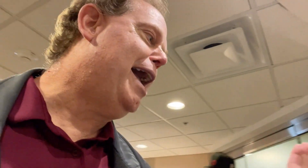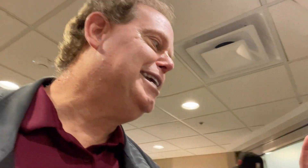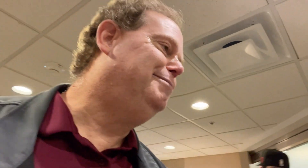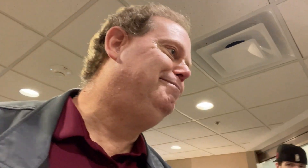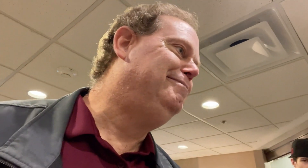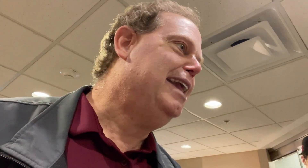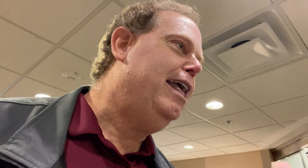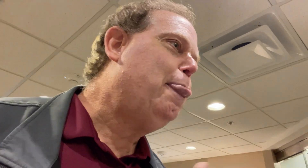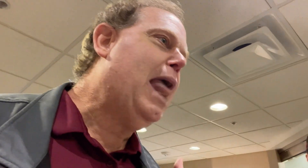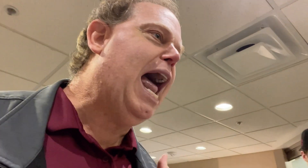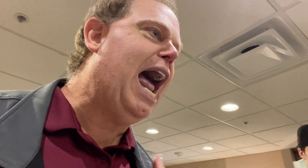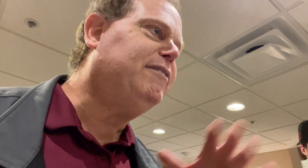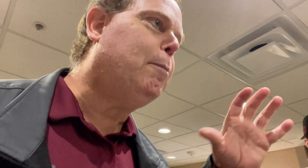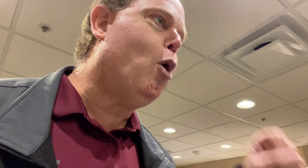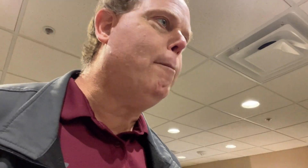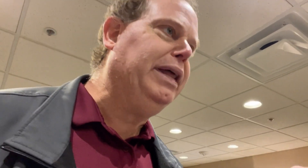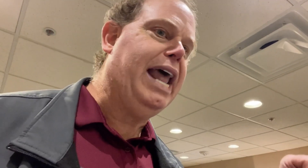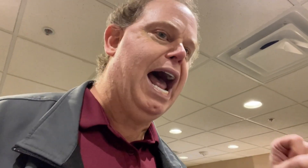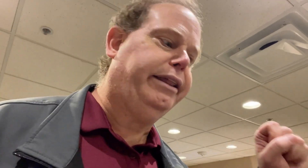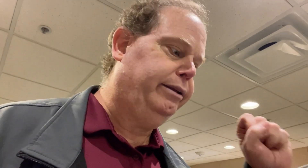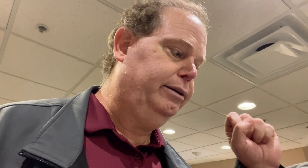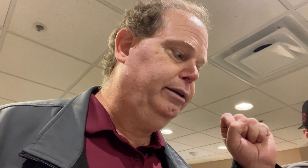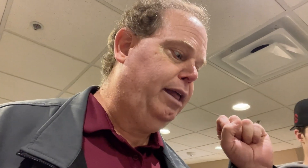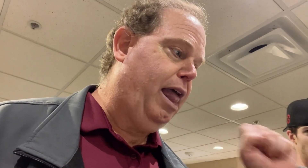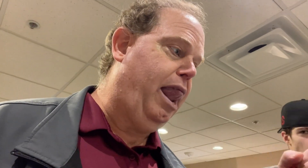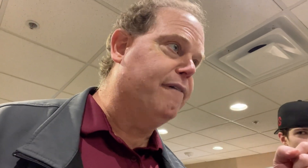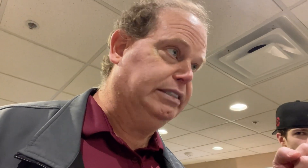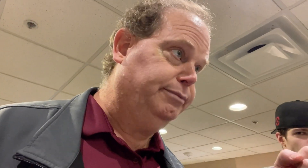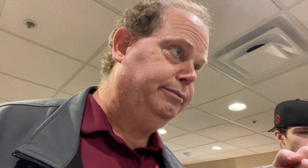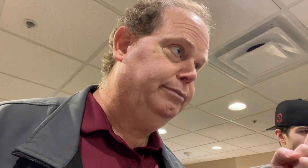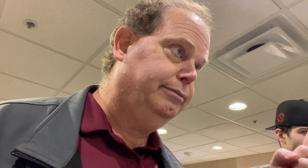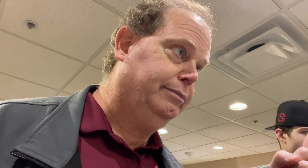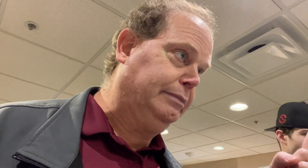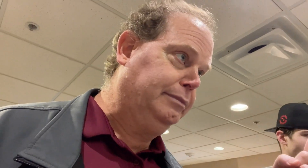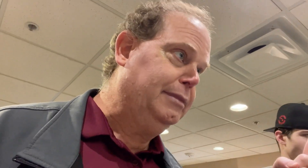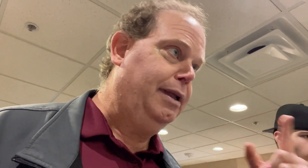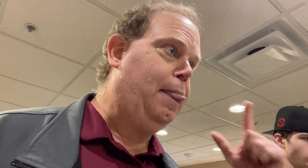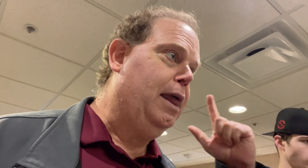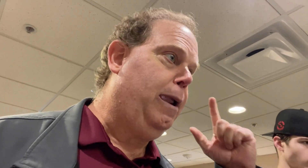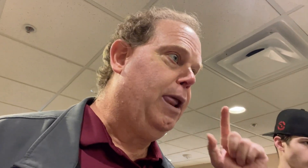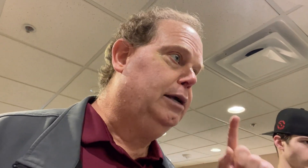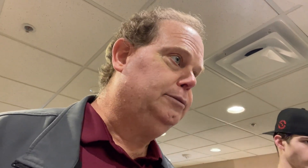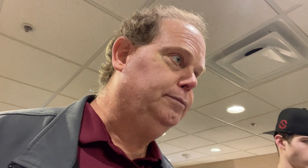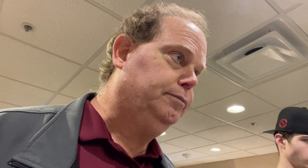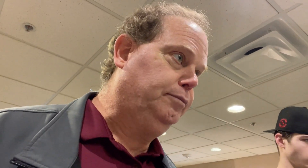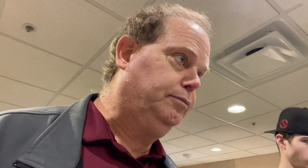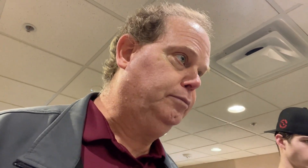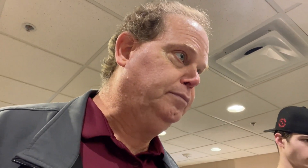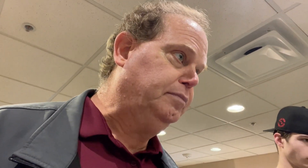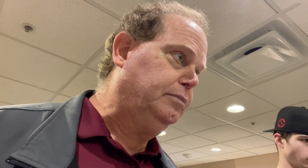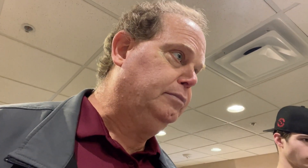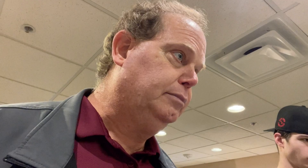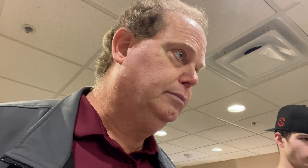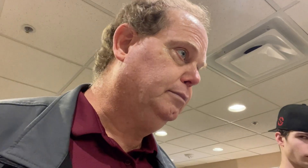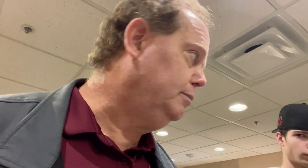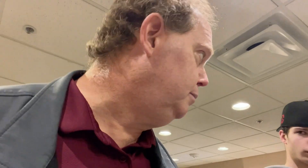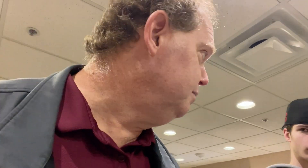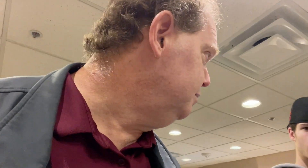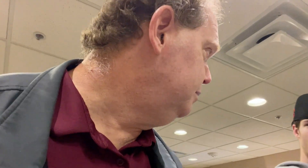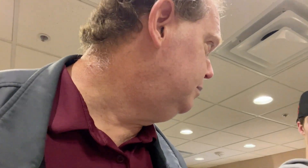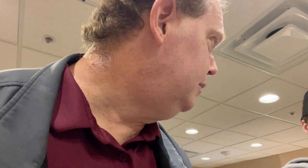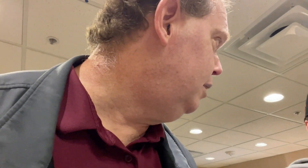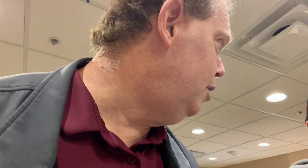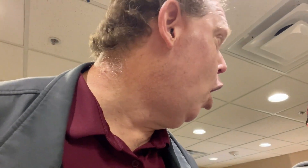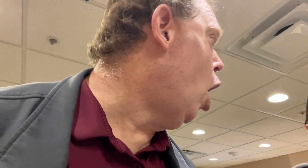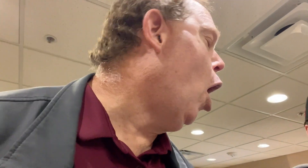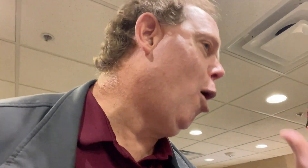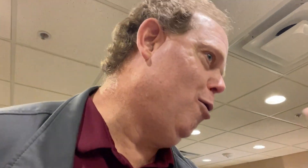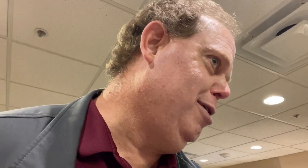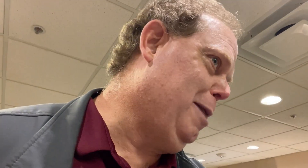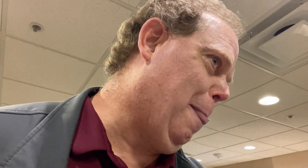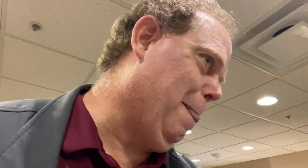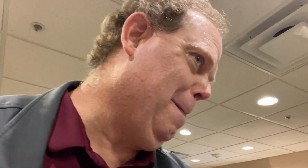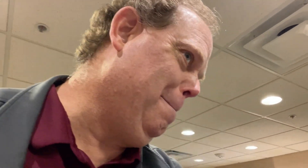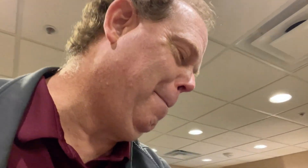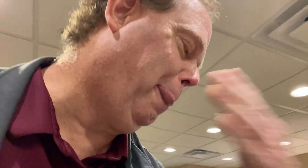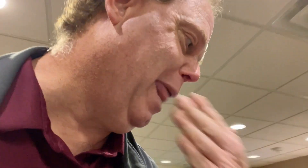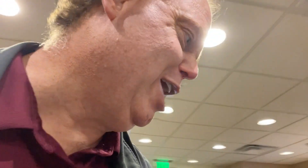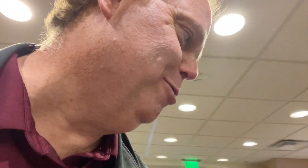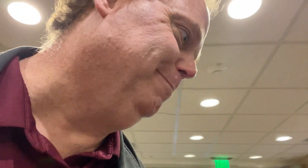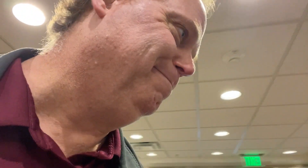(Me) Hi I have an Appointment at 11. (Female Receptionist) Yeah on third floor 311. (Me) Oh, Thank you.